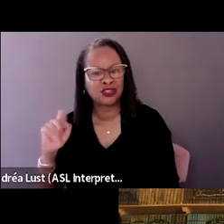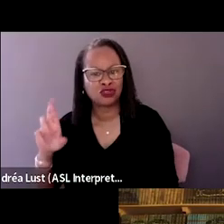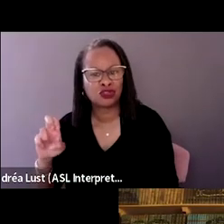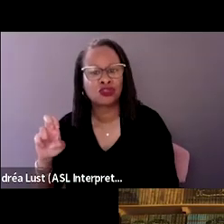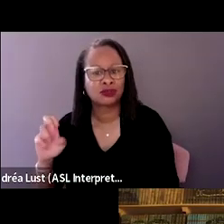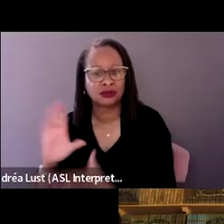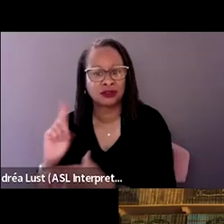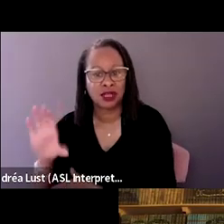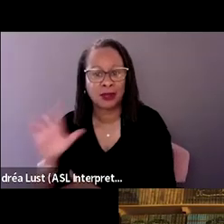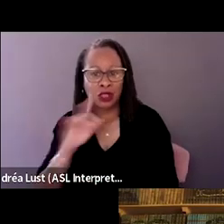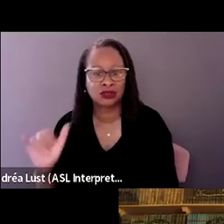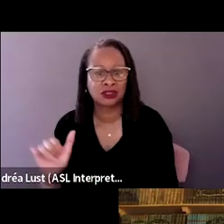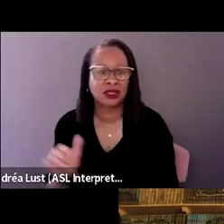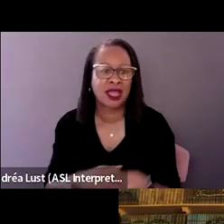pacing, storytelling and style?